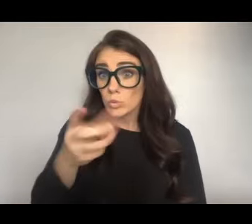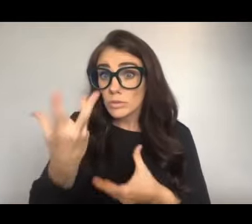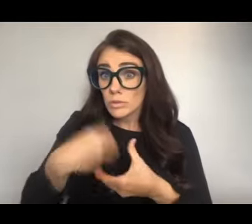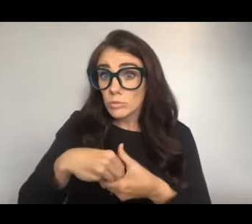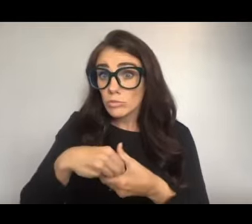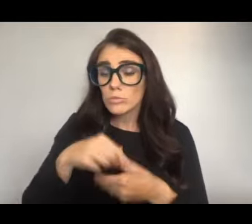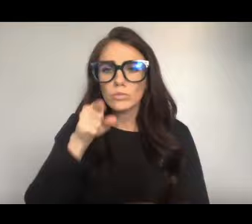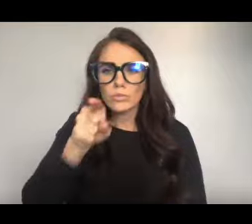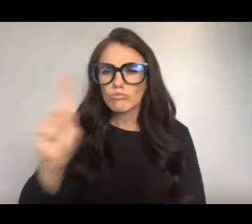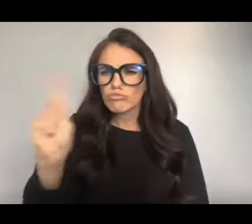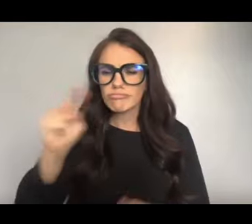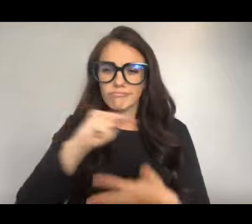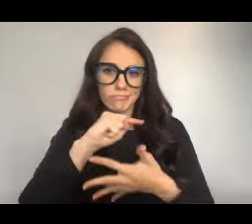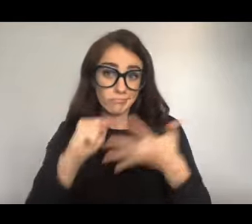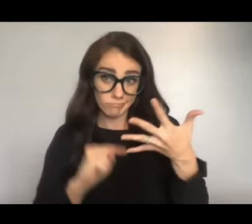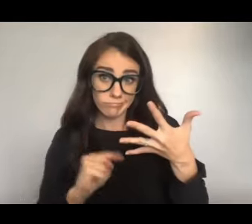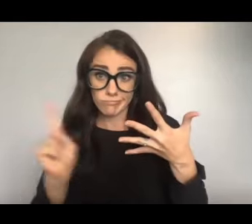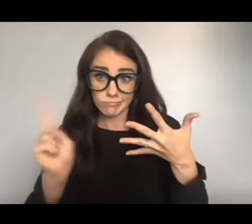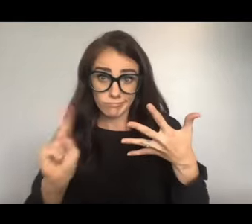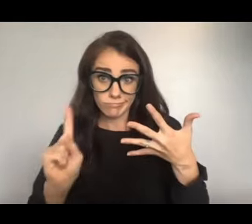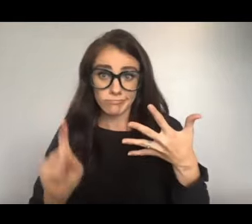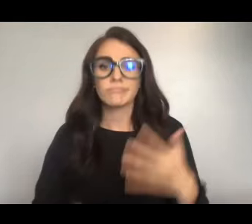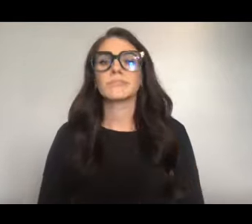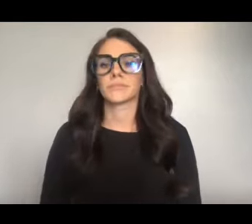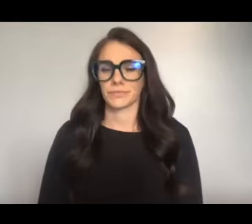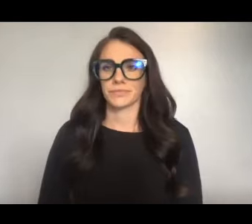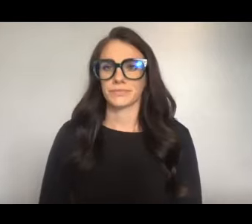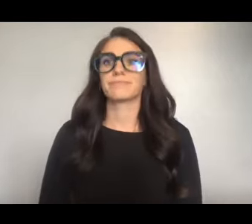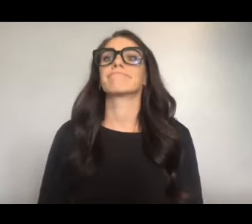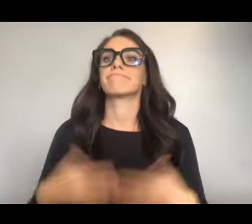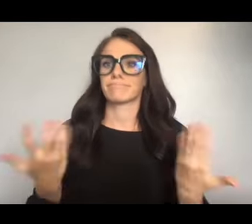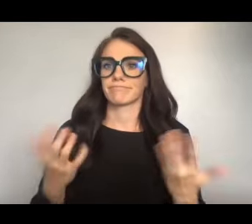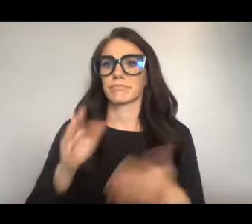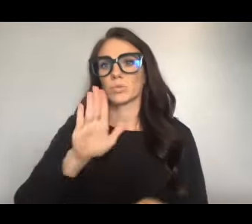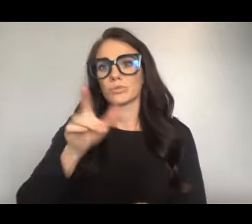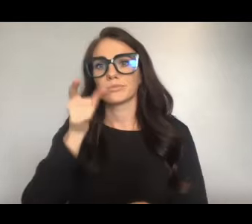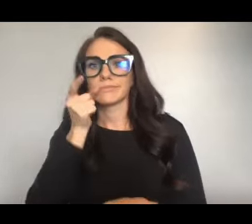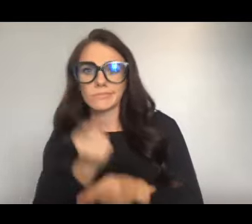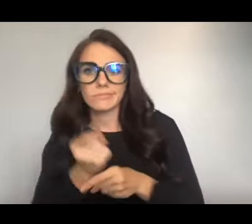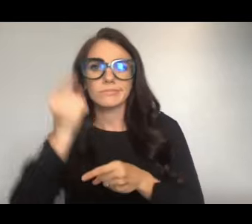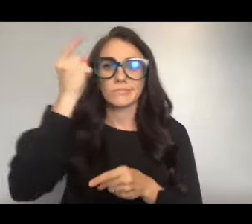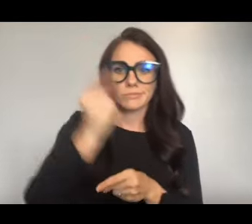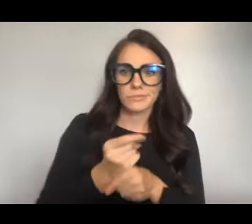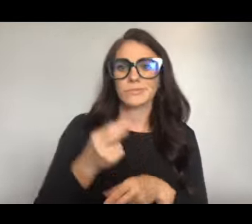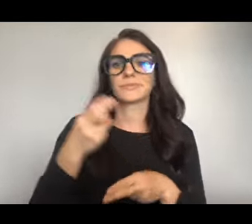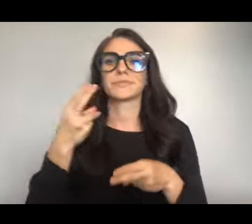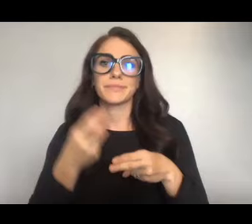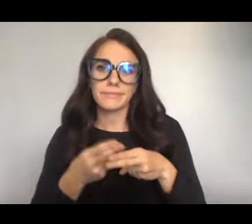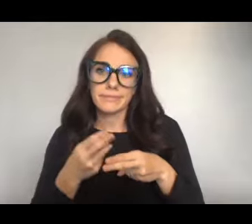you're going to make sure you include where you fall in that list of siblings,